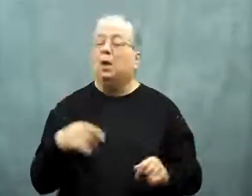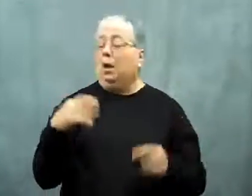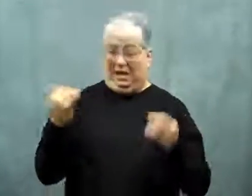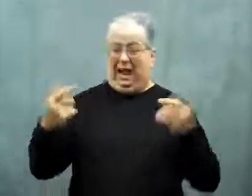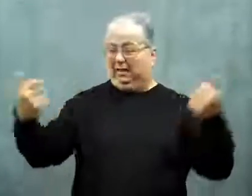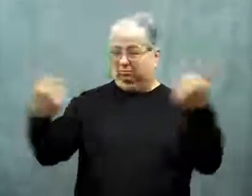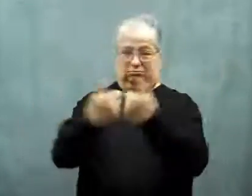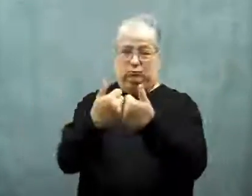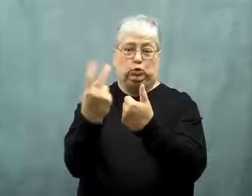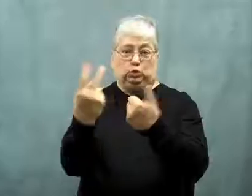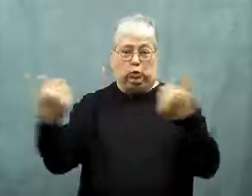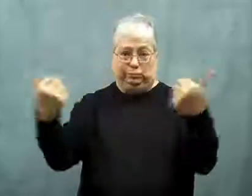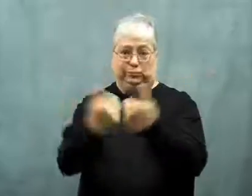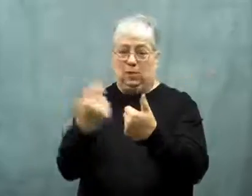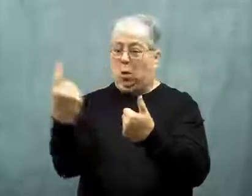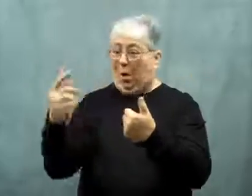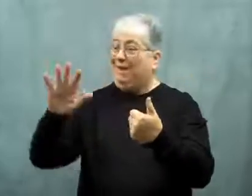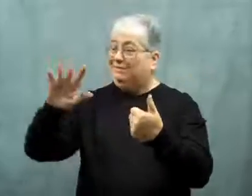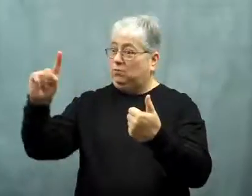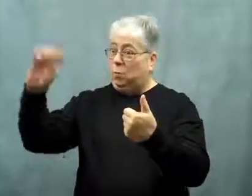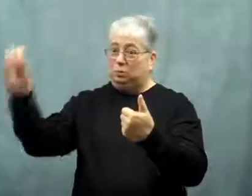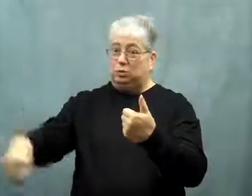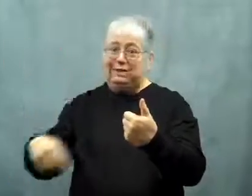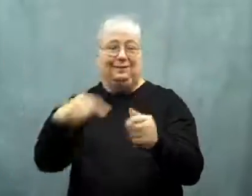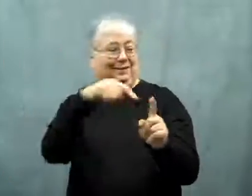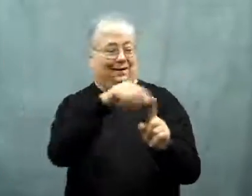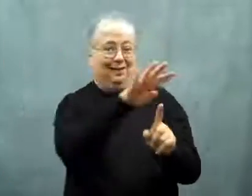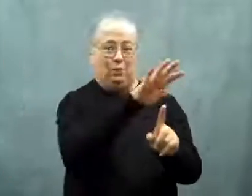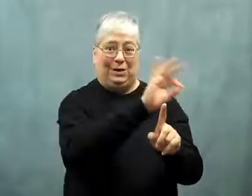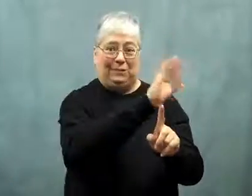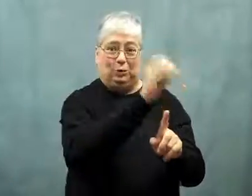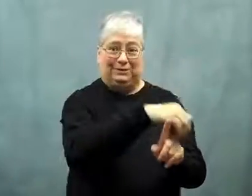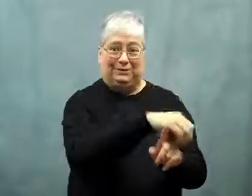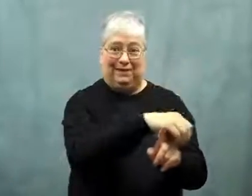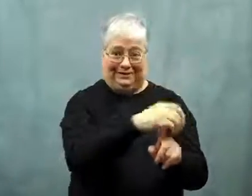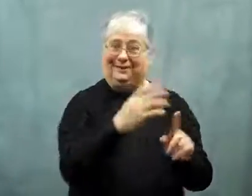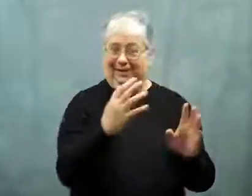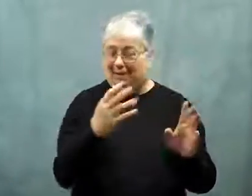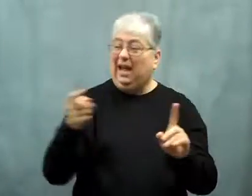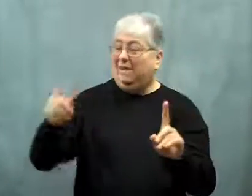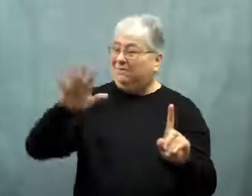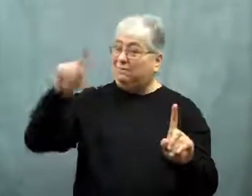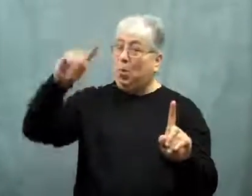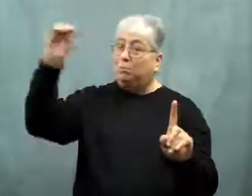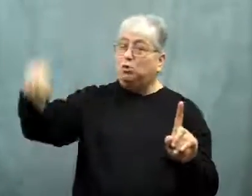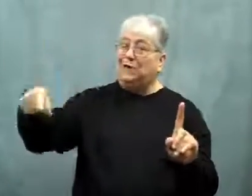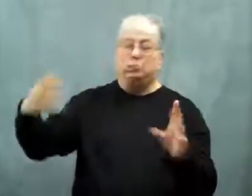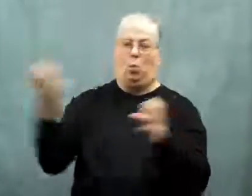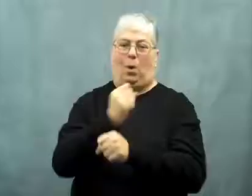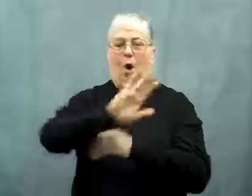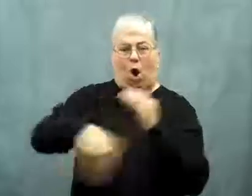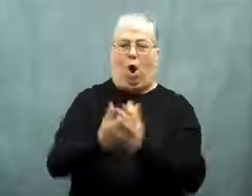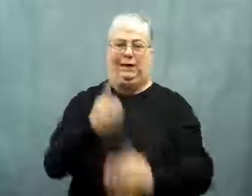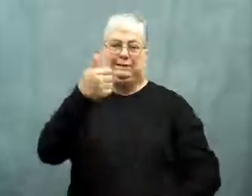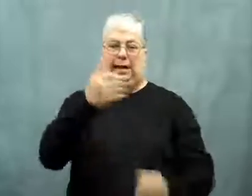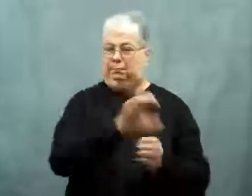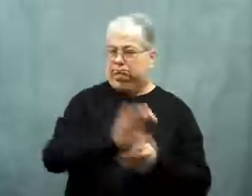Say there are two candidates. One gets 51% of the vote, the other 49%.